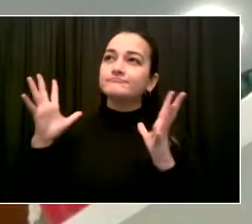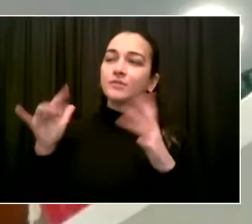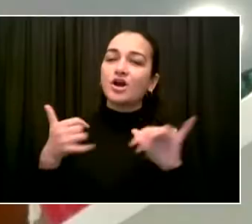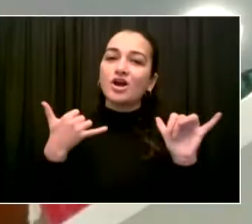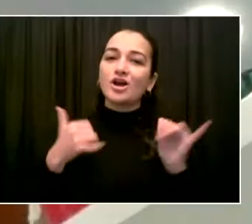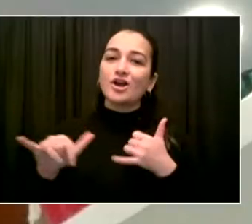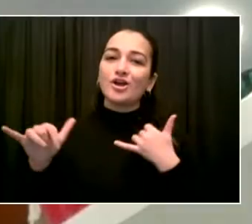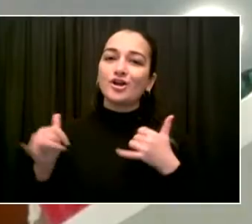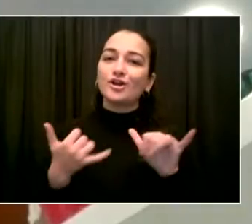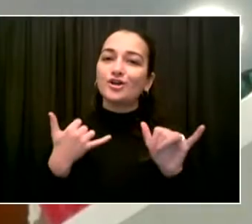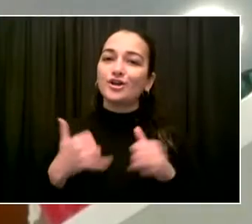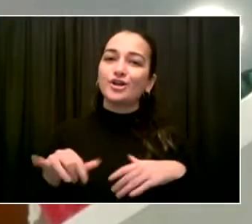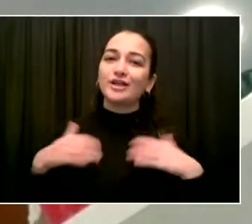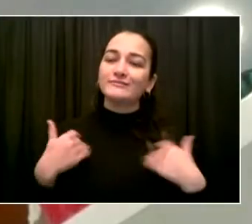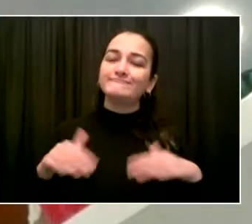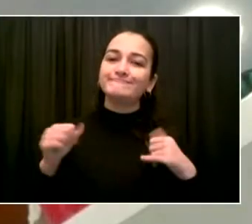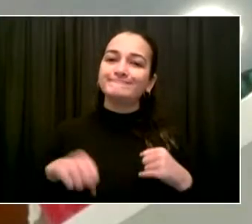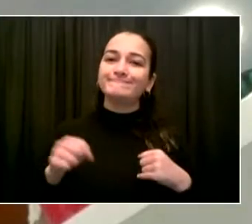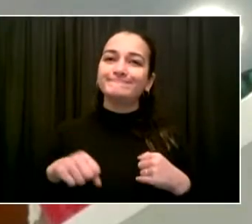GATHERINGS THIS IS SUCCESS TO